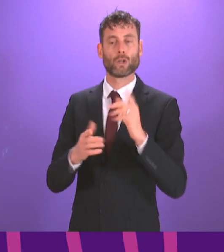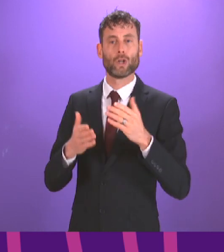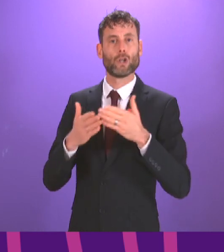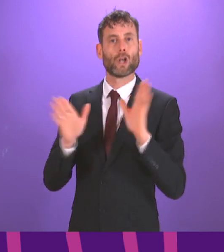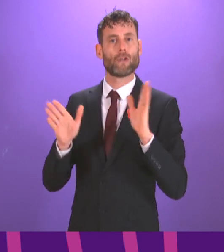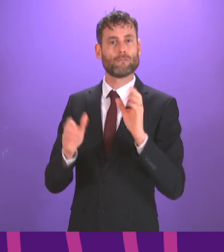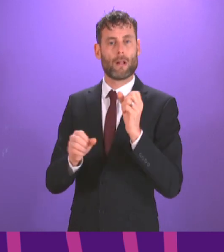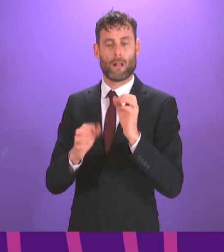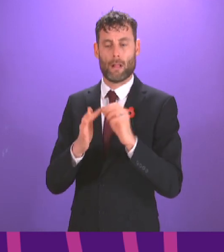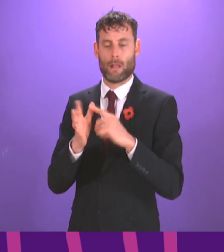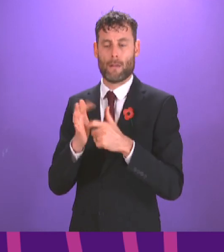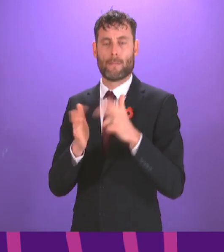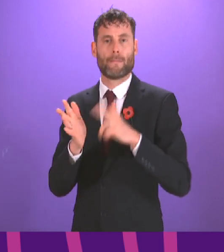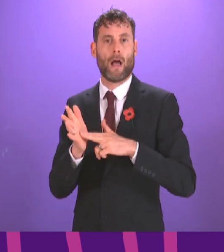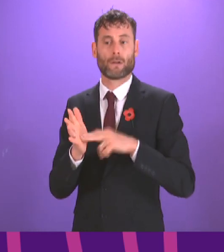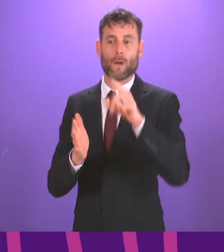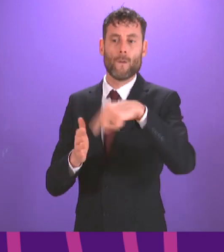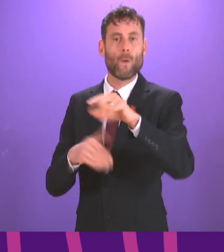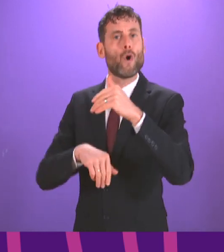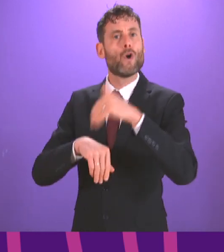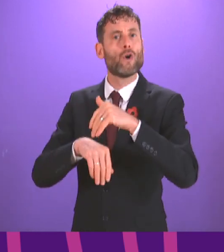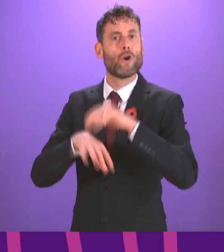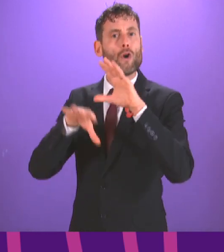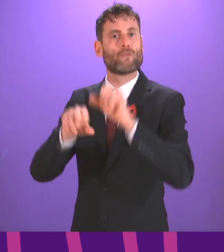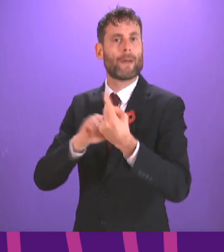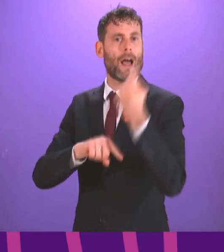Government for those in Scotland who were criminalised for the events in the 1984 strike.